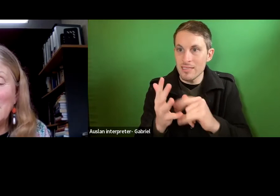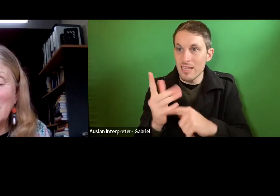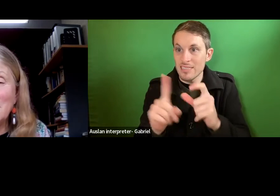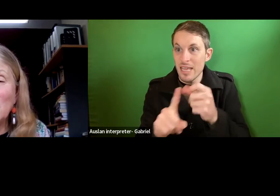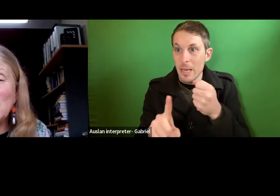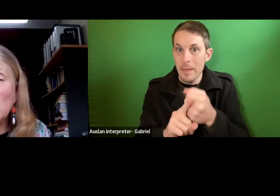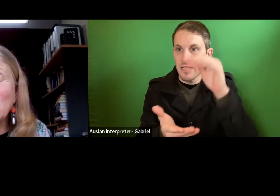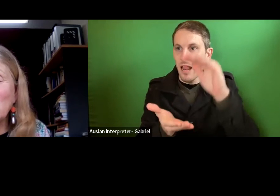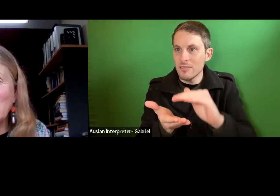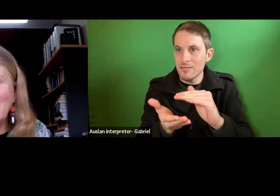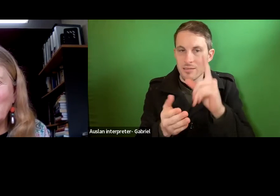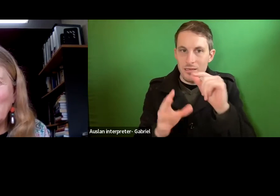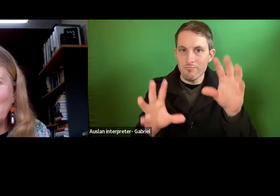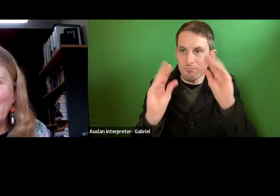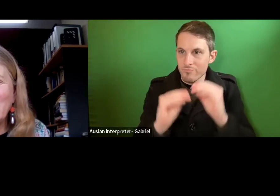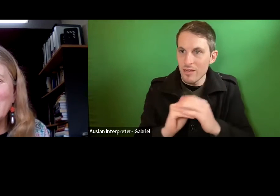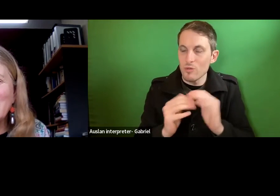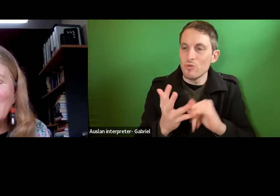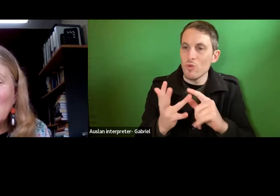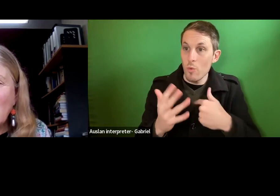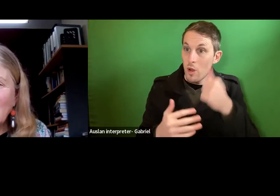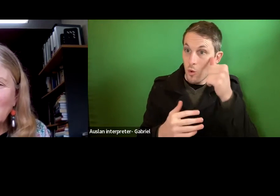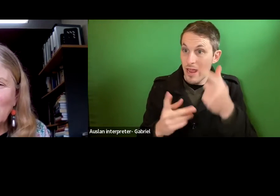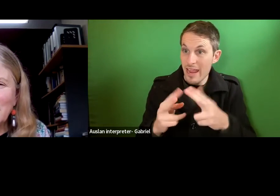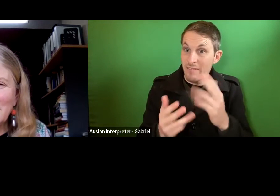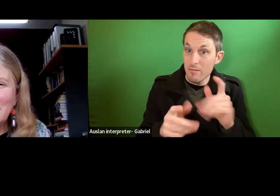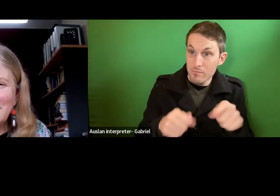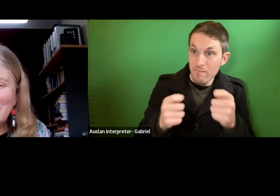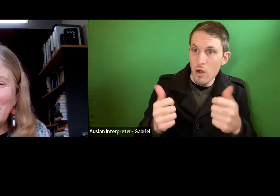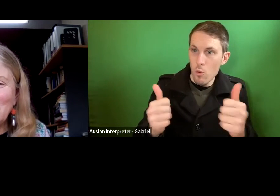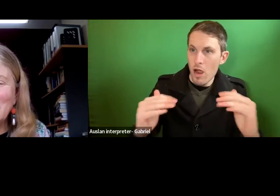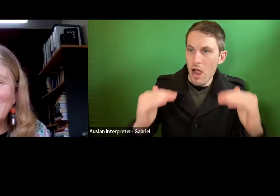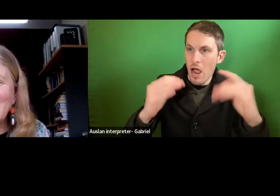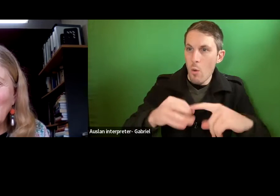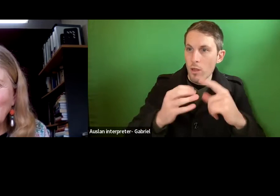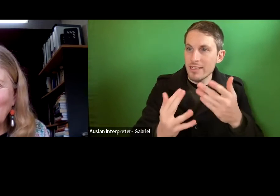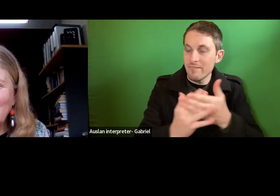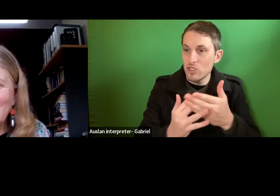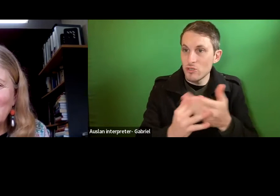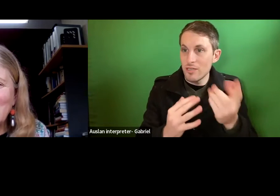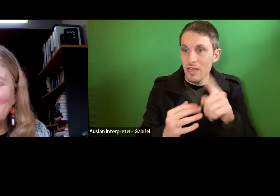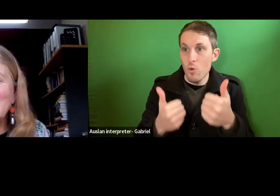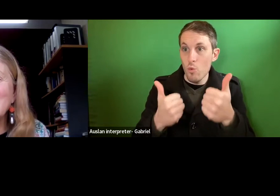outcome. So we know that if we provide high quality intervention and high quality adjustments,